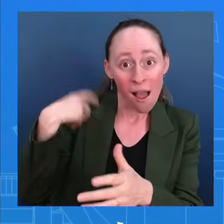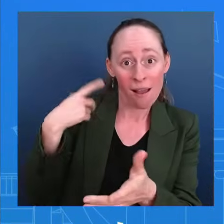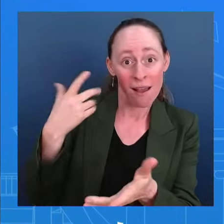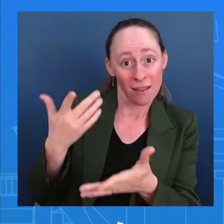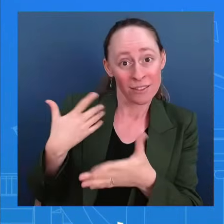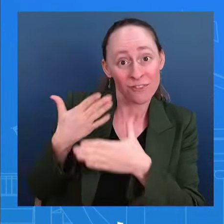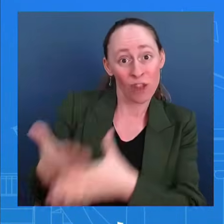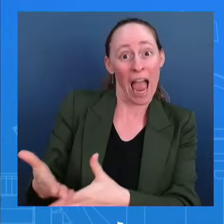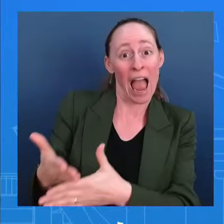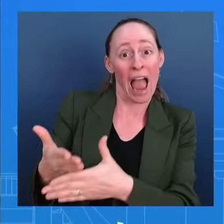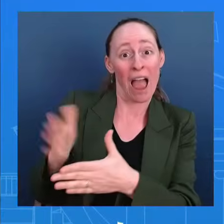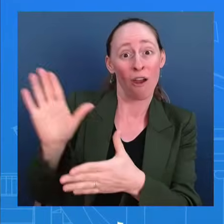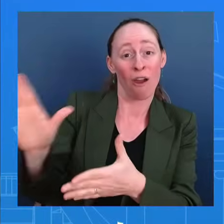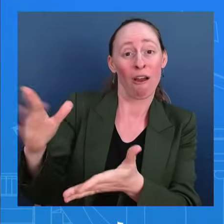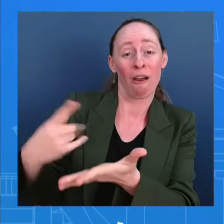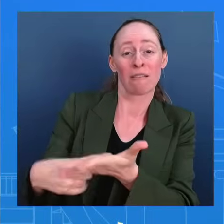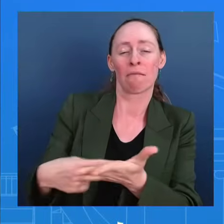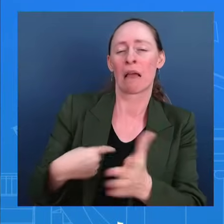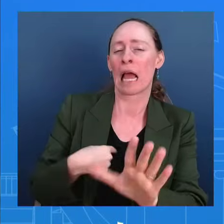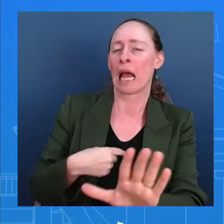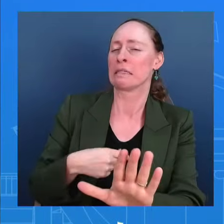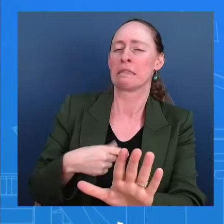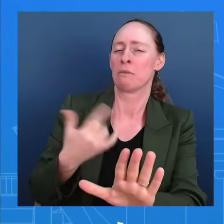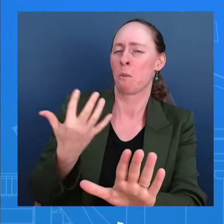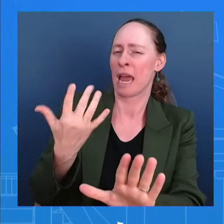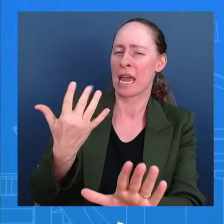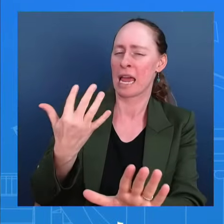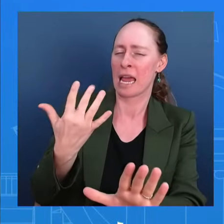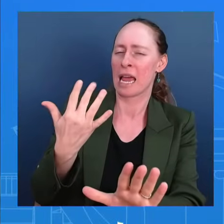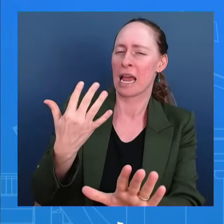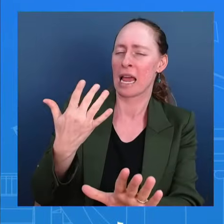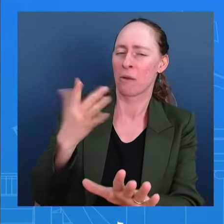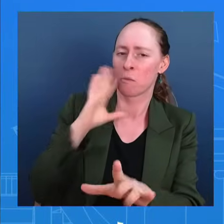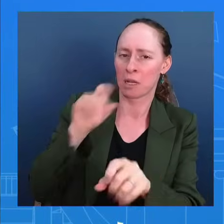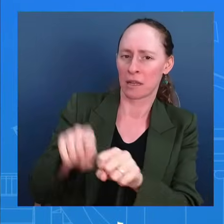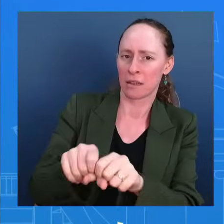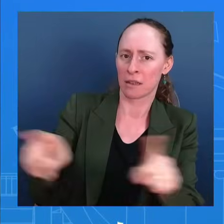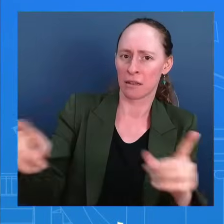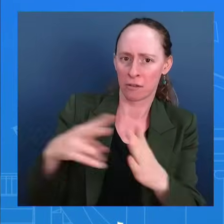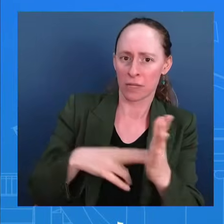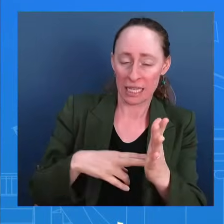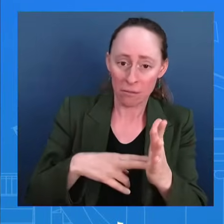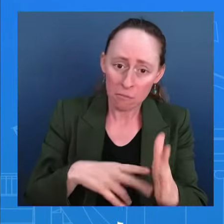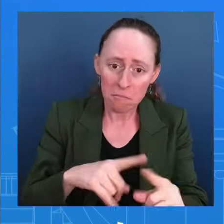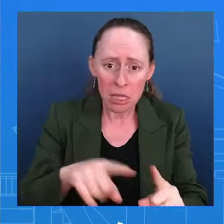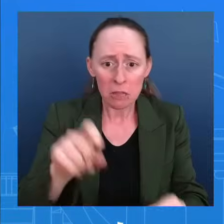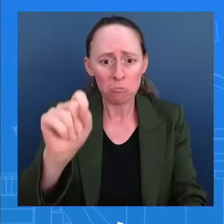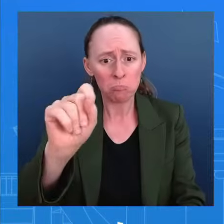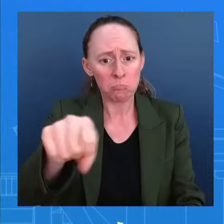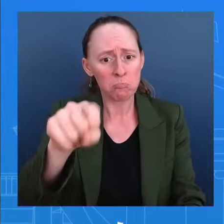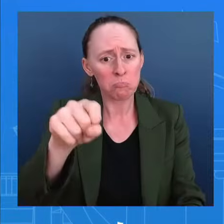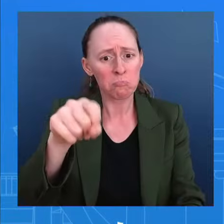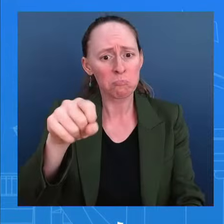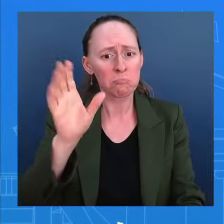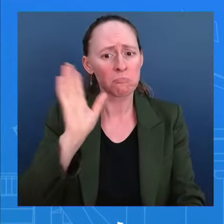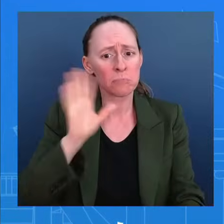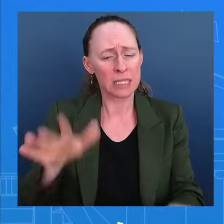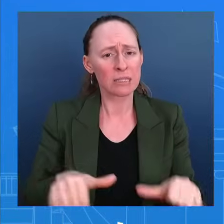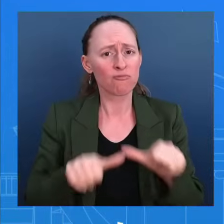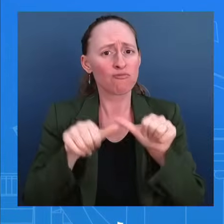But I can say that they did have a discussion about that, and it is a continued discussion. It started off with, obviously, staff-level discussion in the last week.